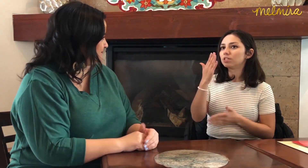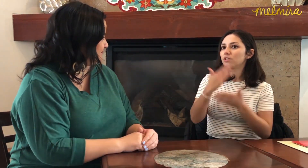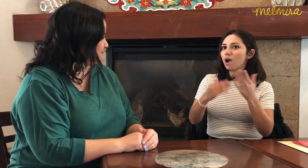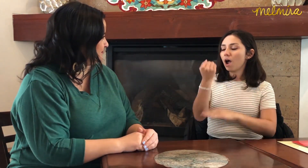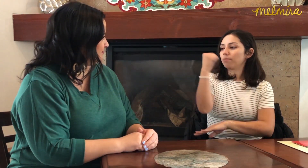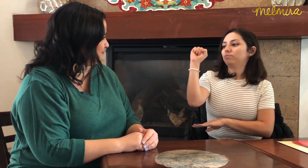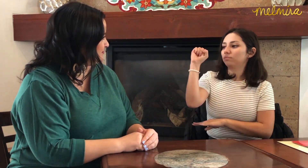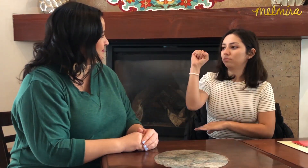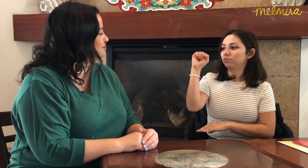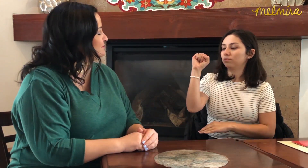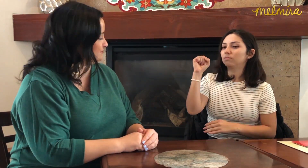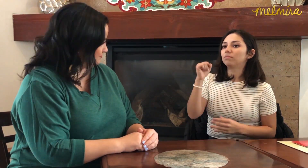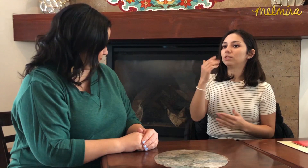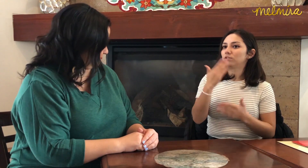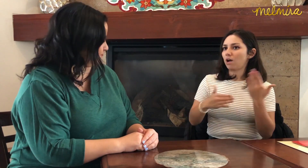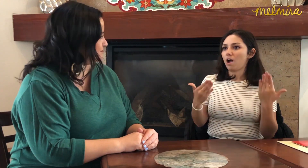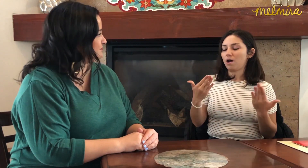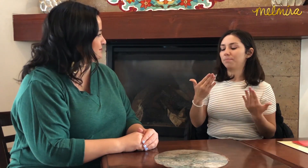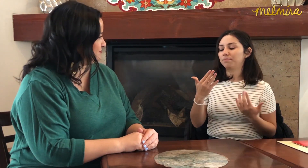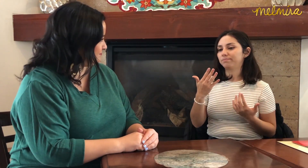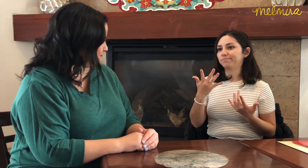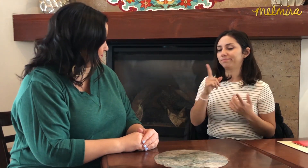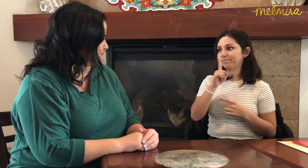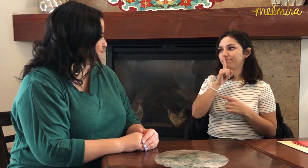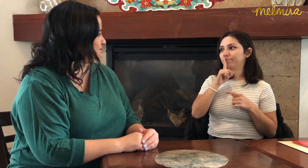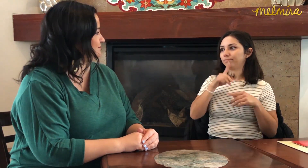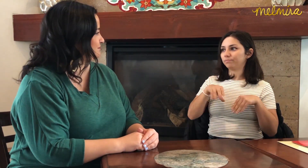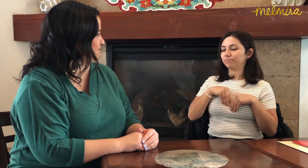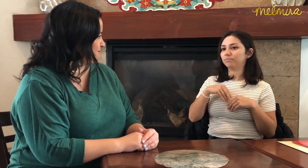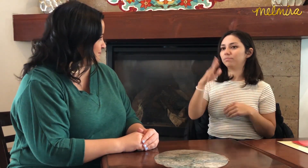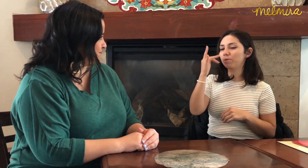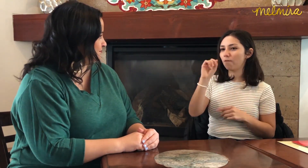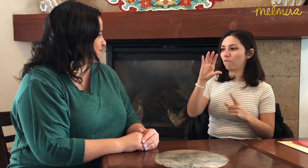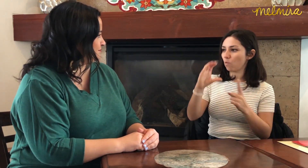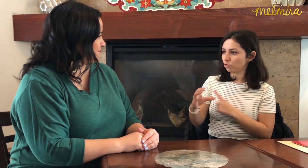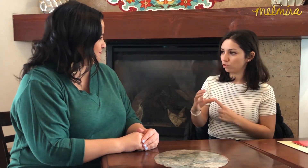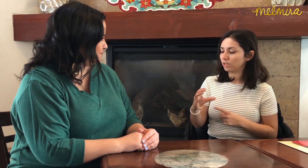Some do protest. Some are quiet and accept it, because it's part of